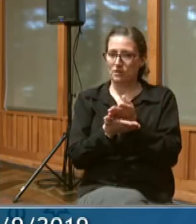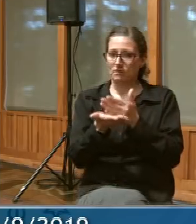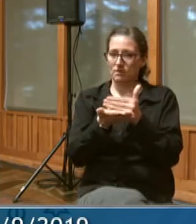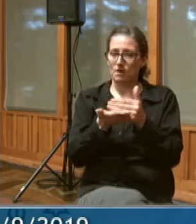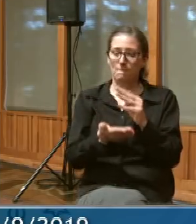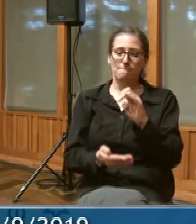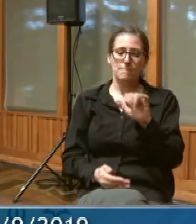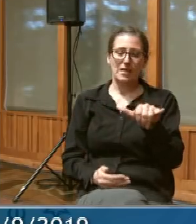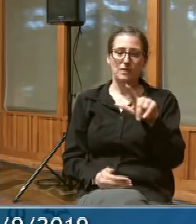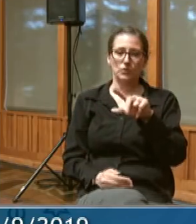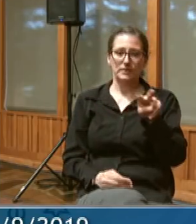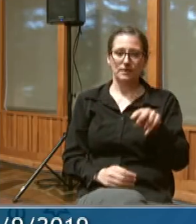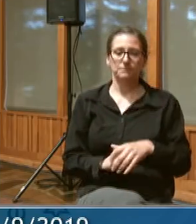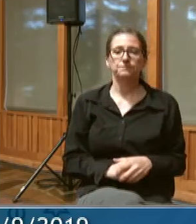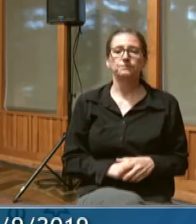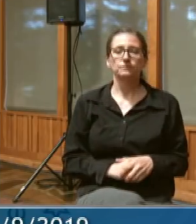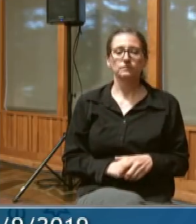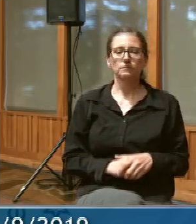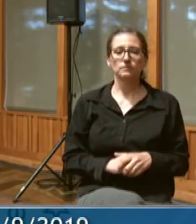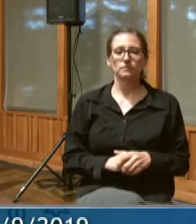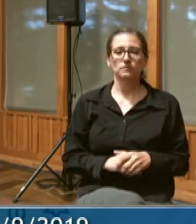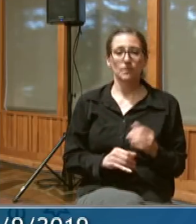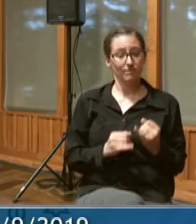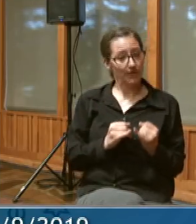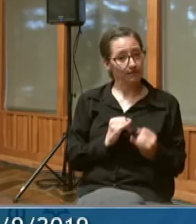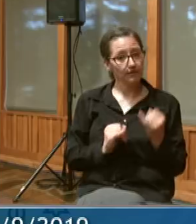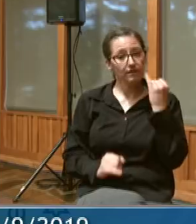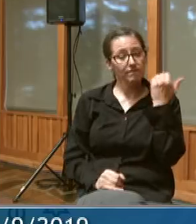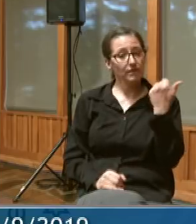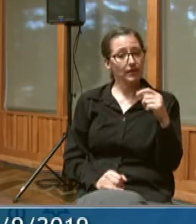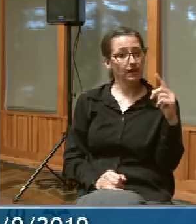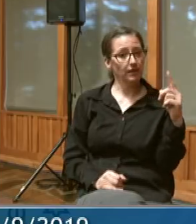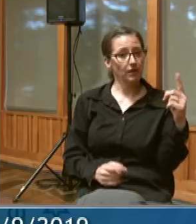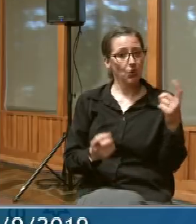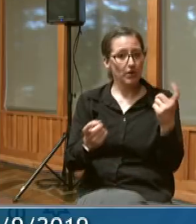MAY 14 THEN THEY WILL HEAR THE APPROVED BUDGET MAY